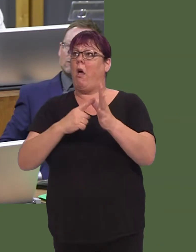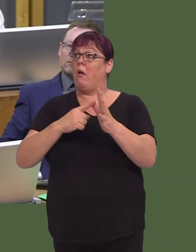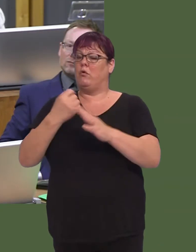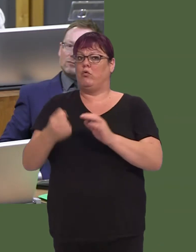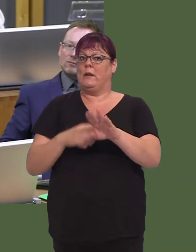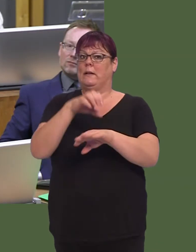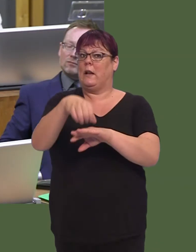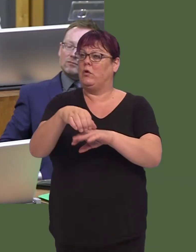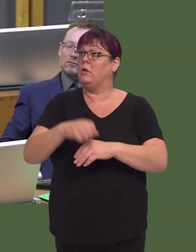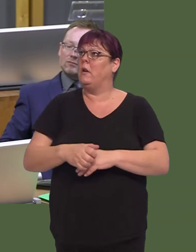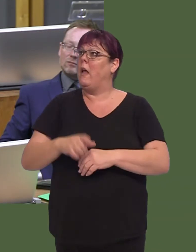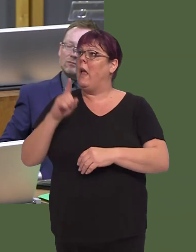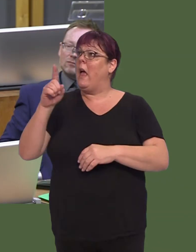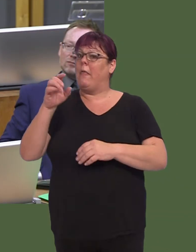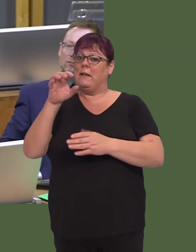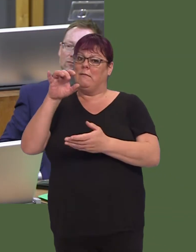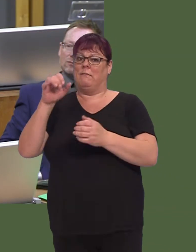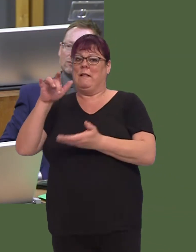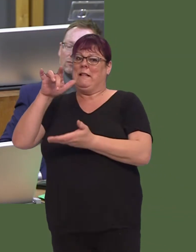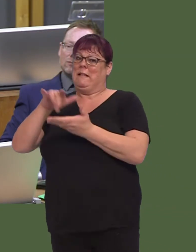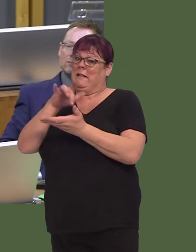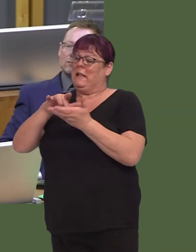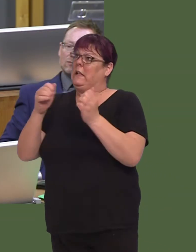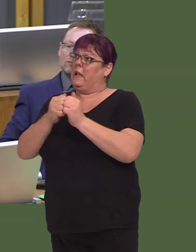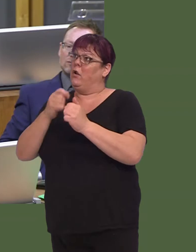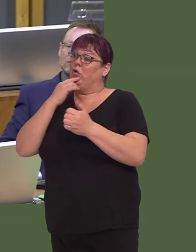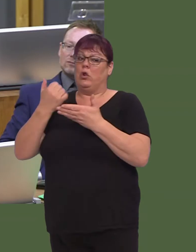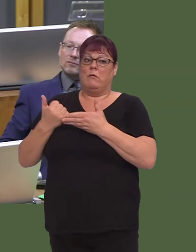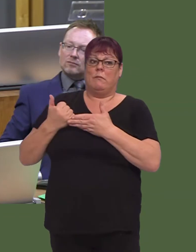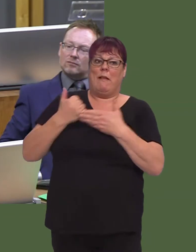And do you think that the city deal should be regeneration Bridgend town centre, not just the city centres?